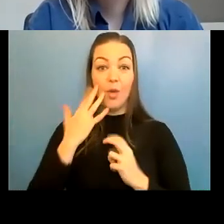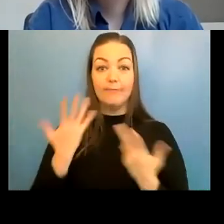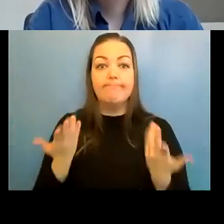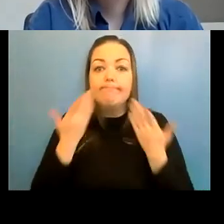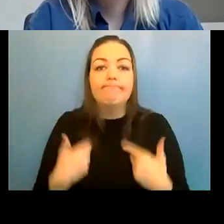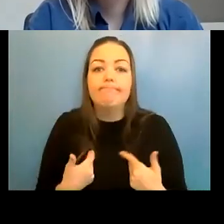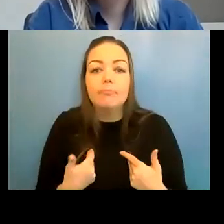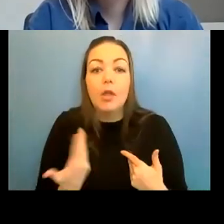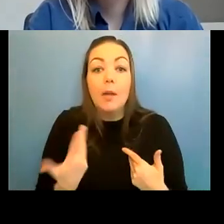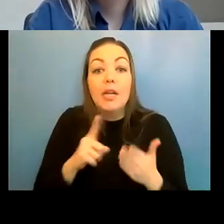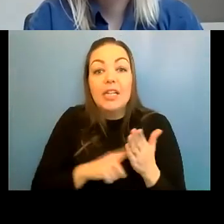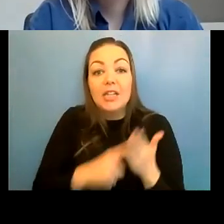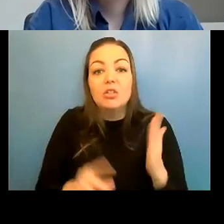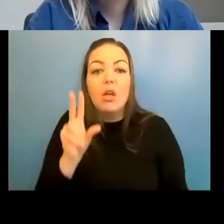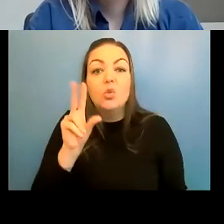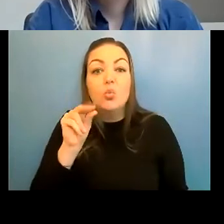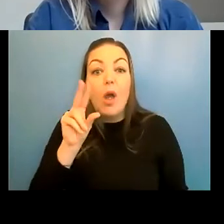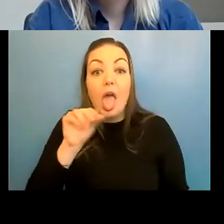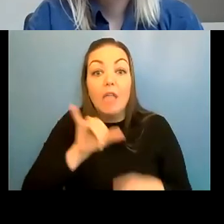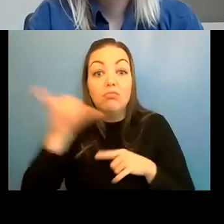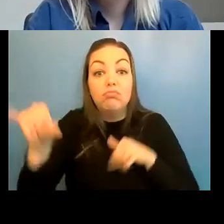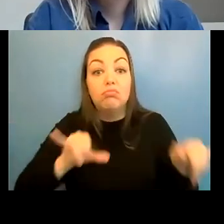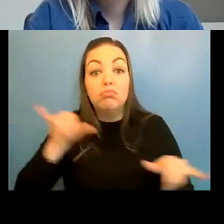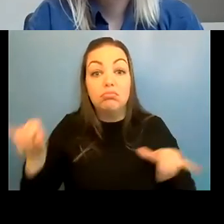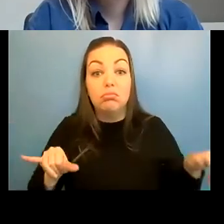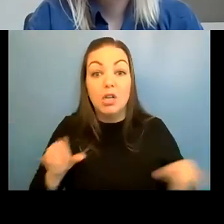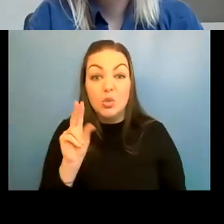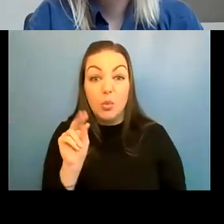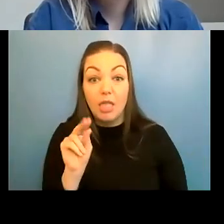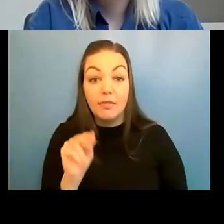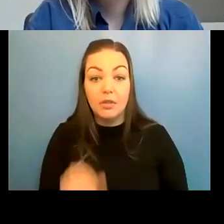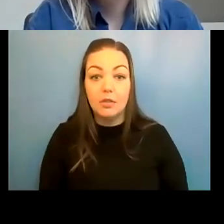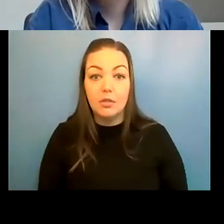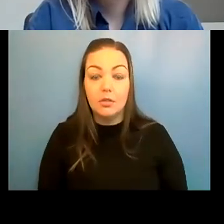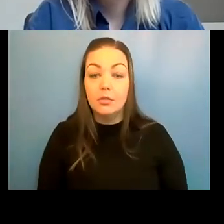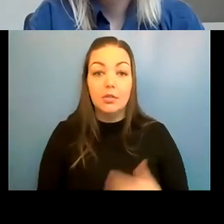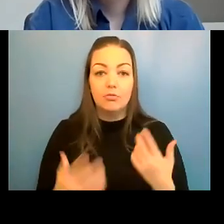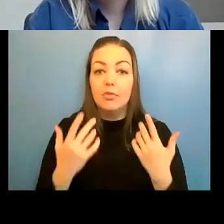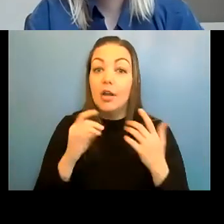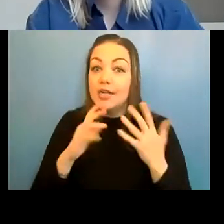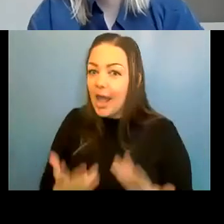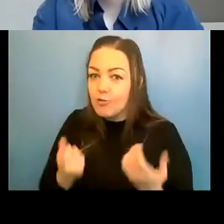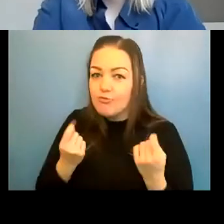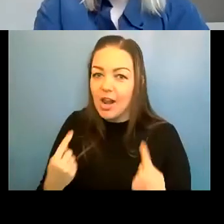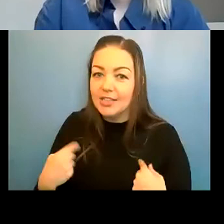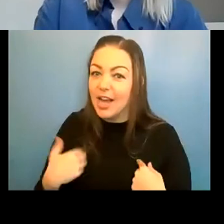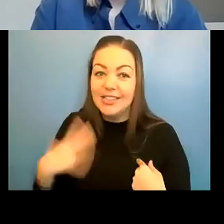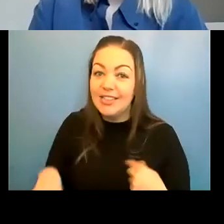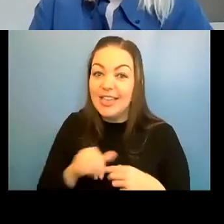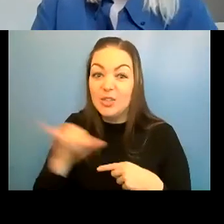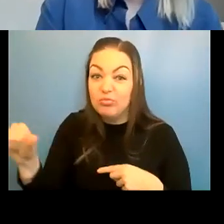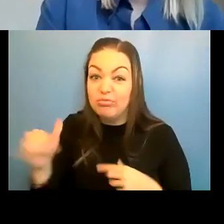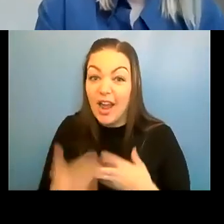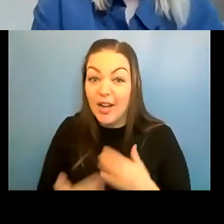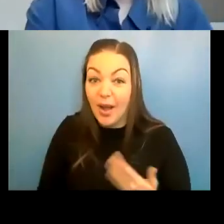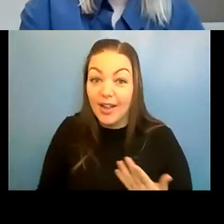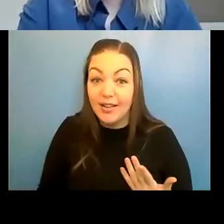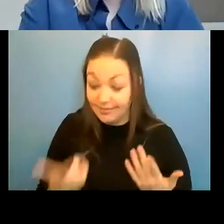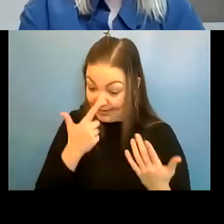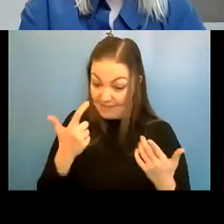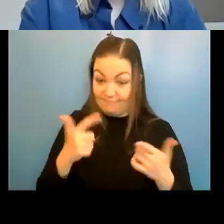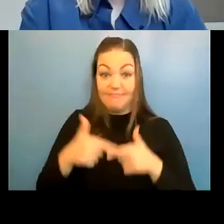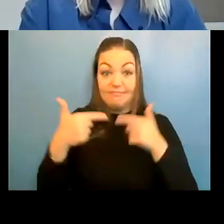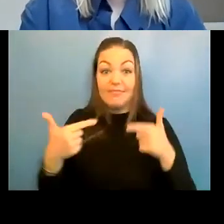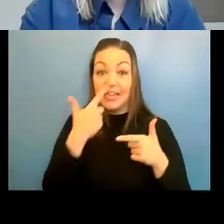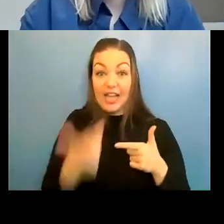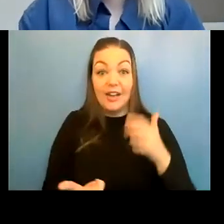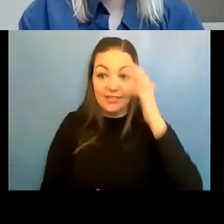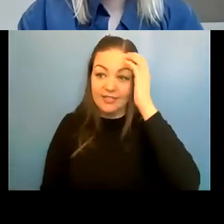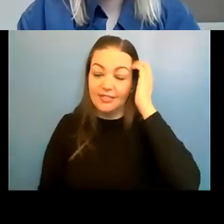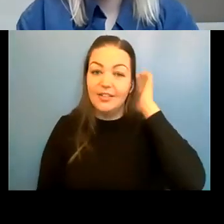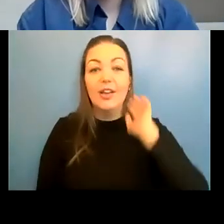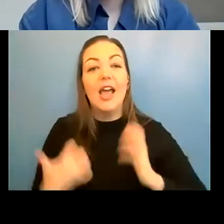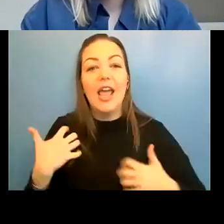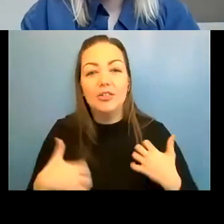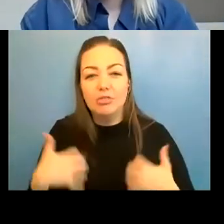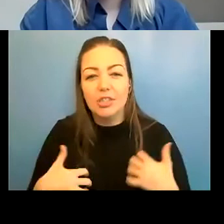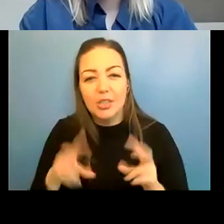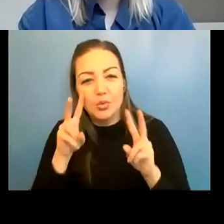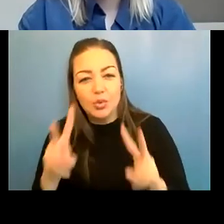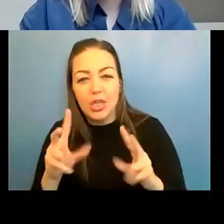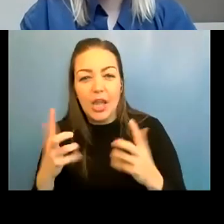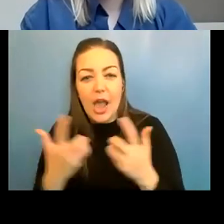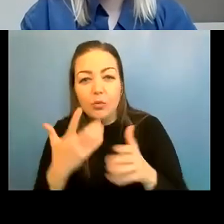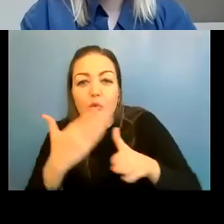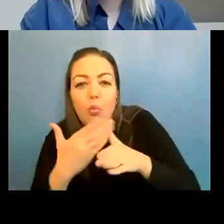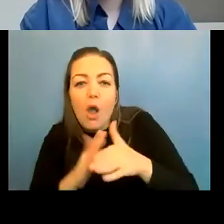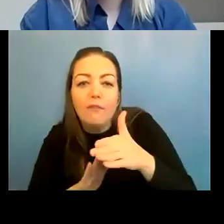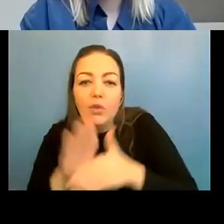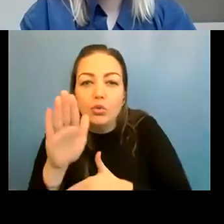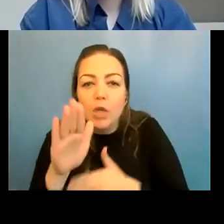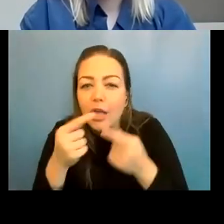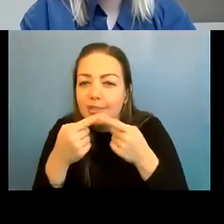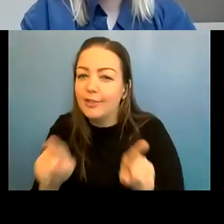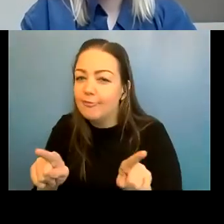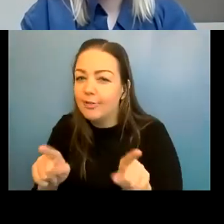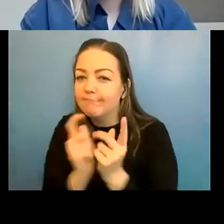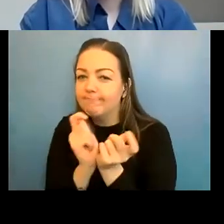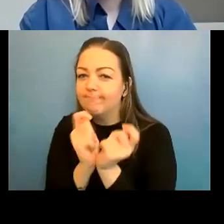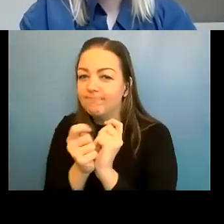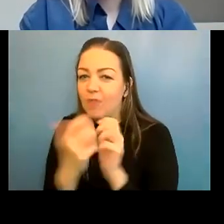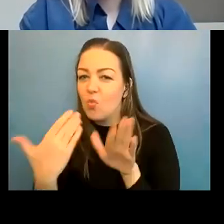enough. And that's going to have an impact on when we start to travel again. I have cancelled 12 international trips this year. And now I've realised I didn't need to be taking